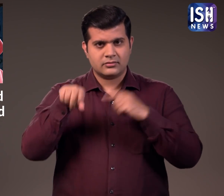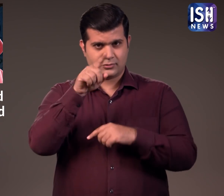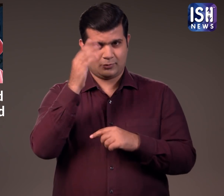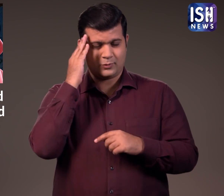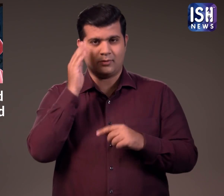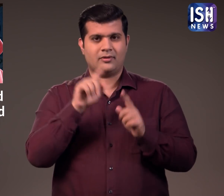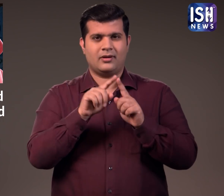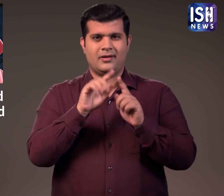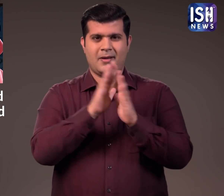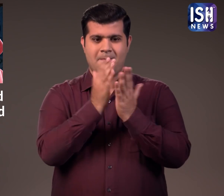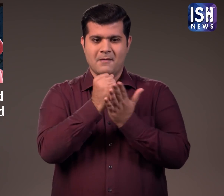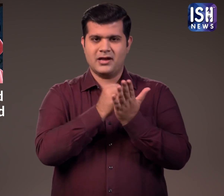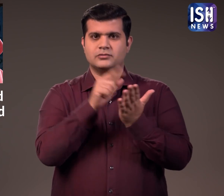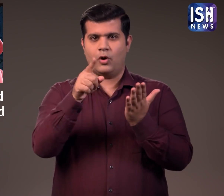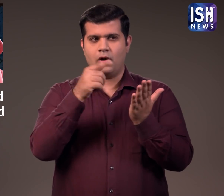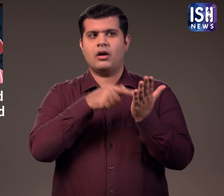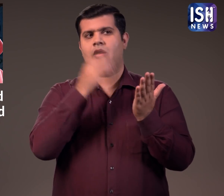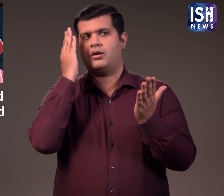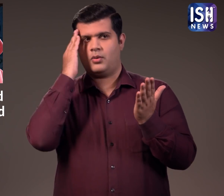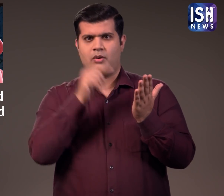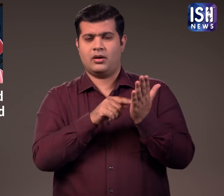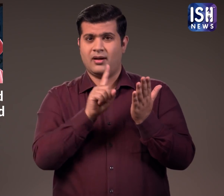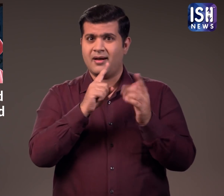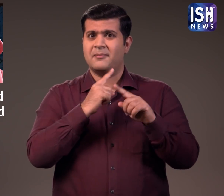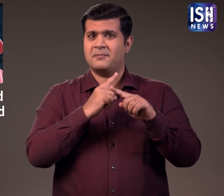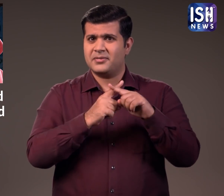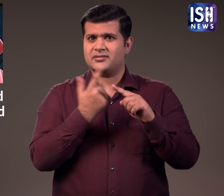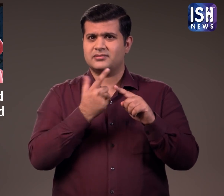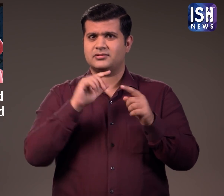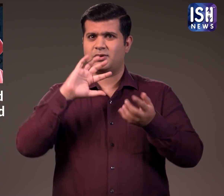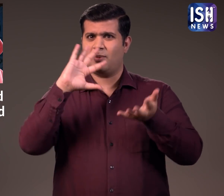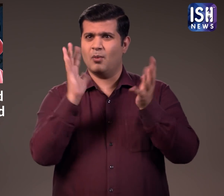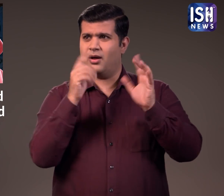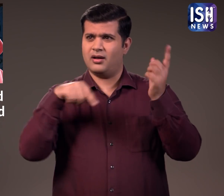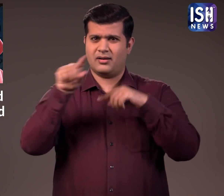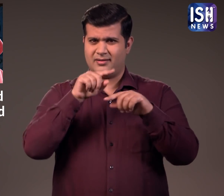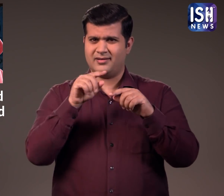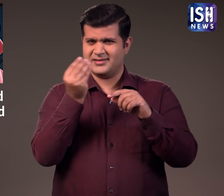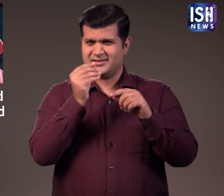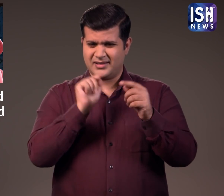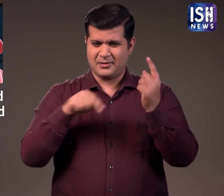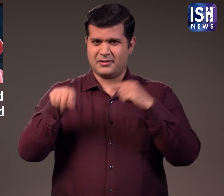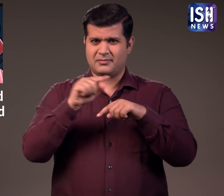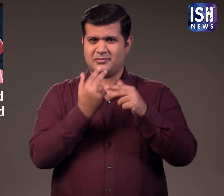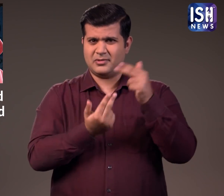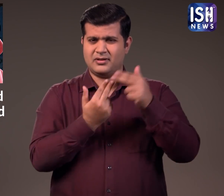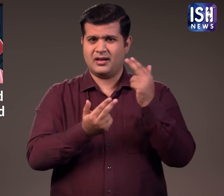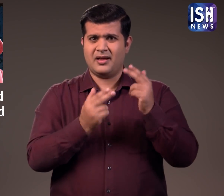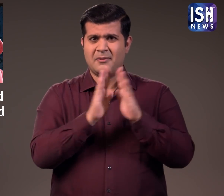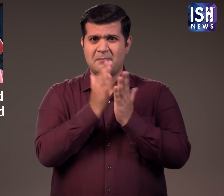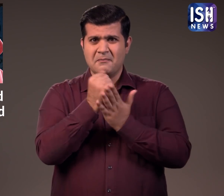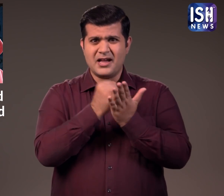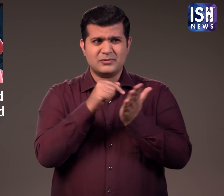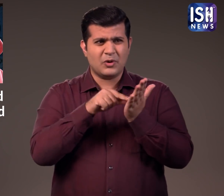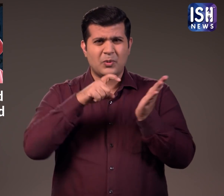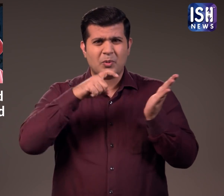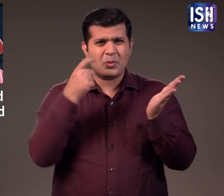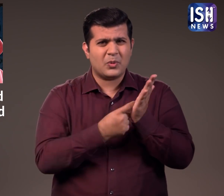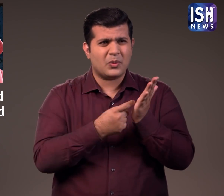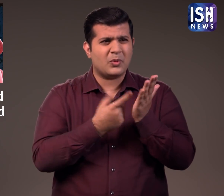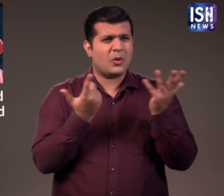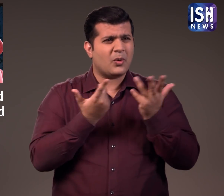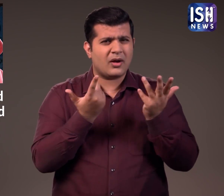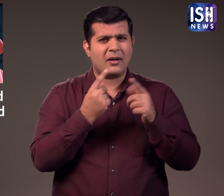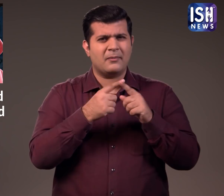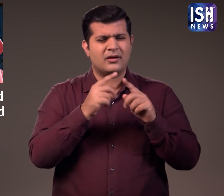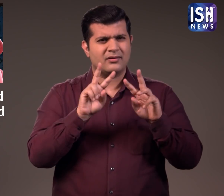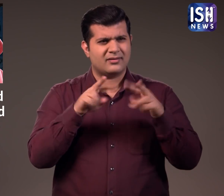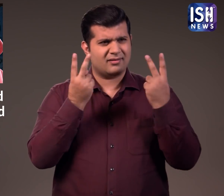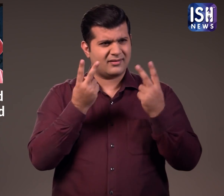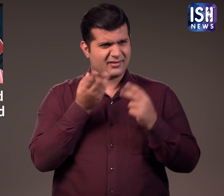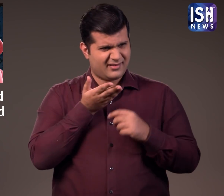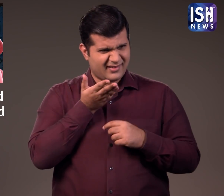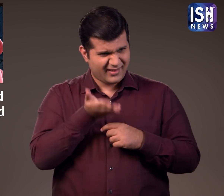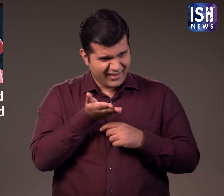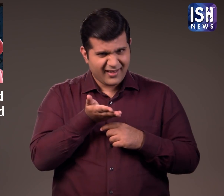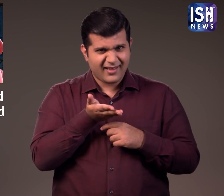But do you know around the world there are some weird facts related to passports that you probably didn't know.